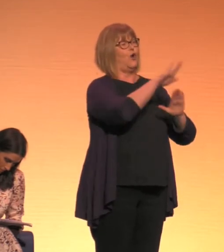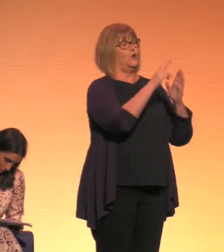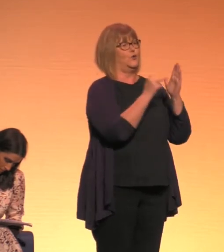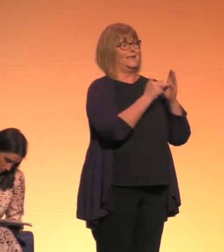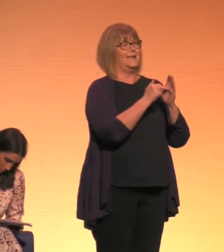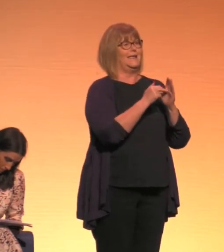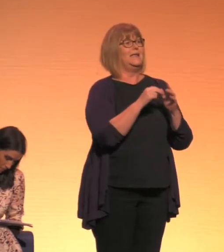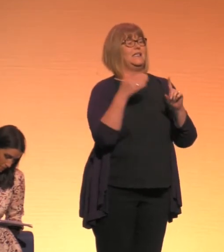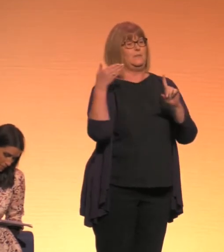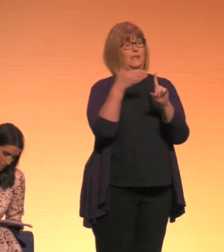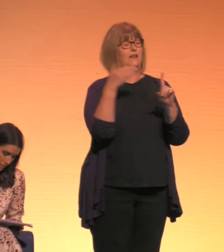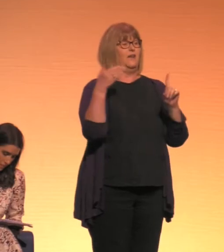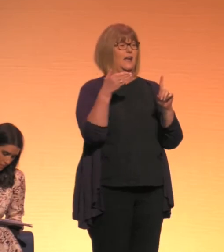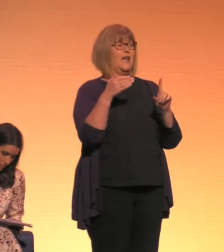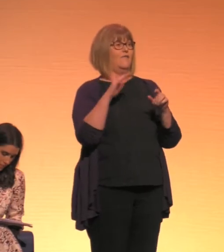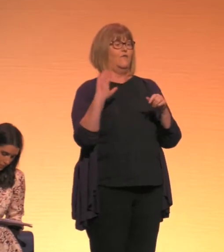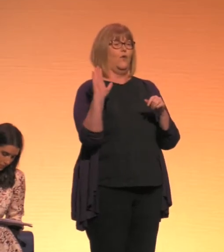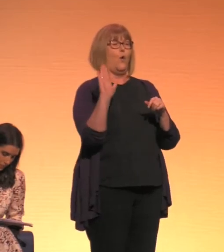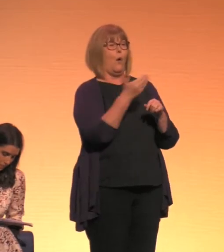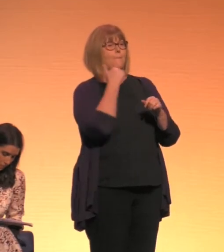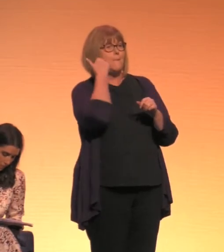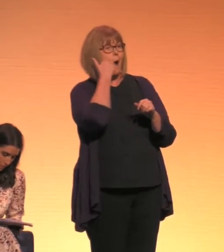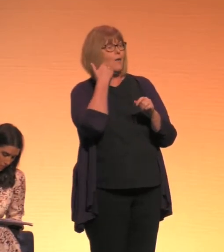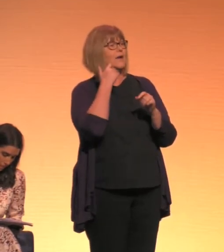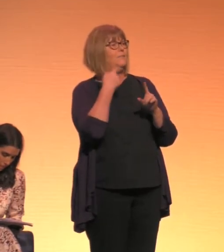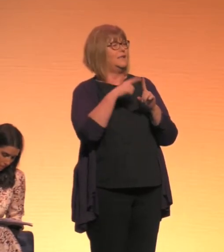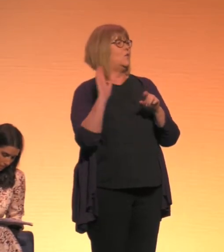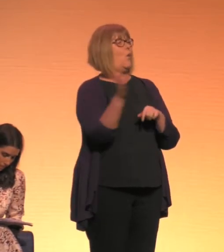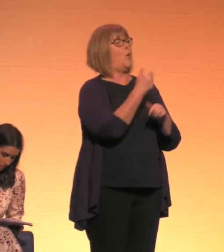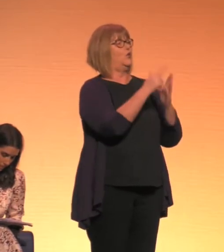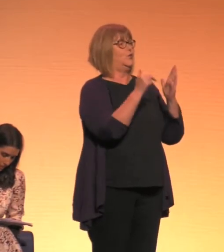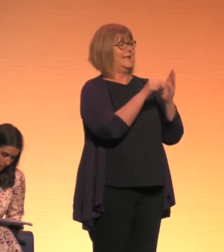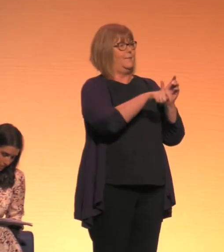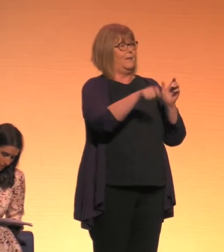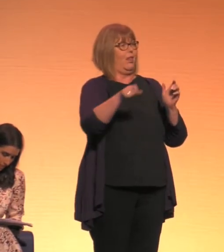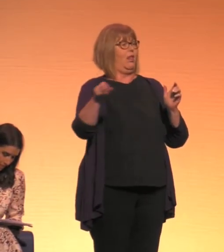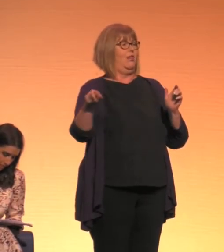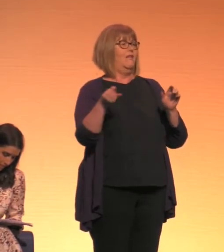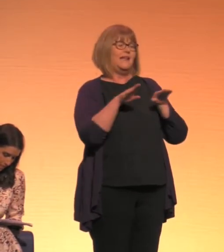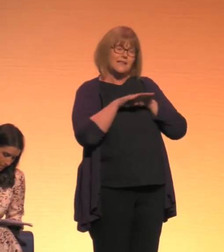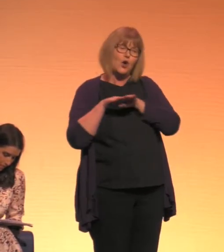and indeed, all New Zealanders, which I strongly believe is a common aspiration.